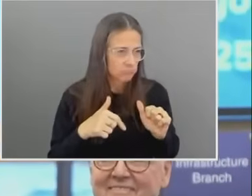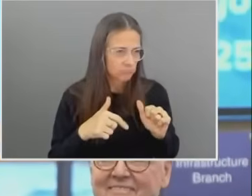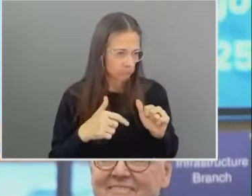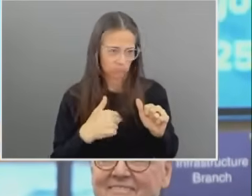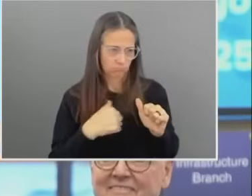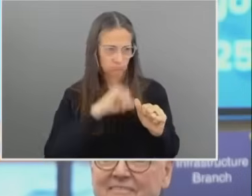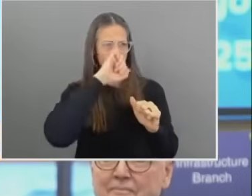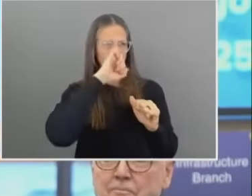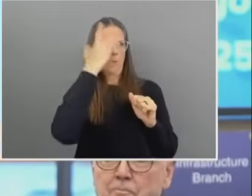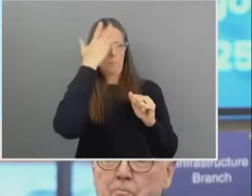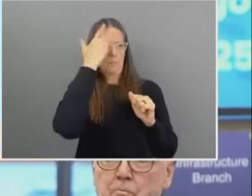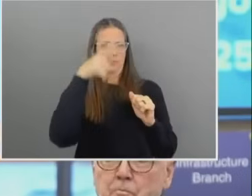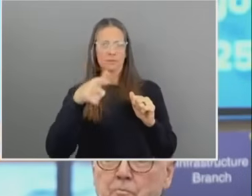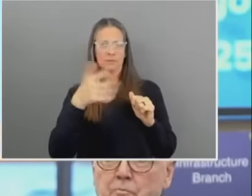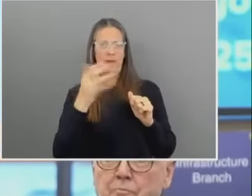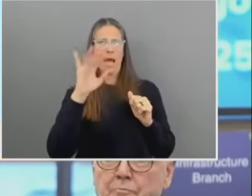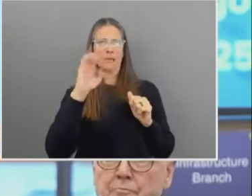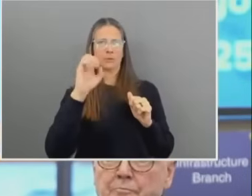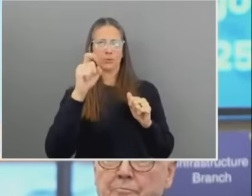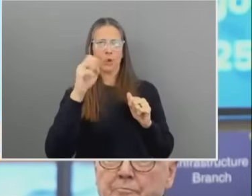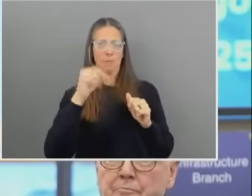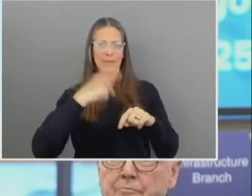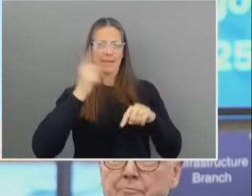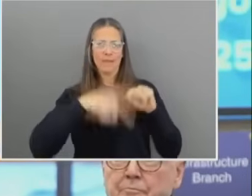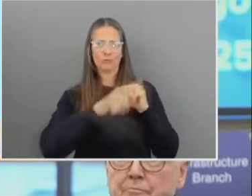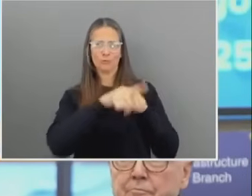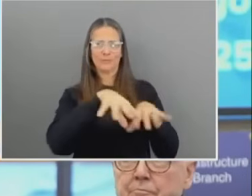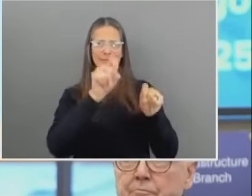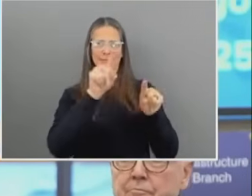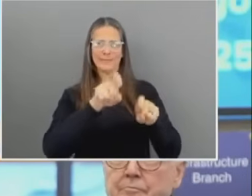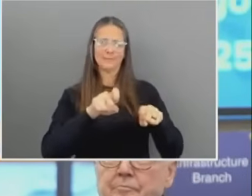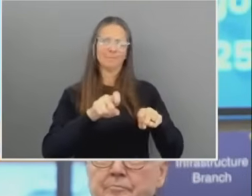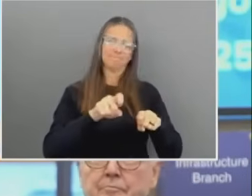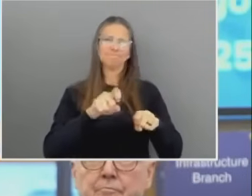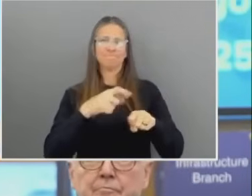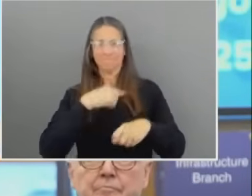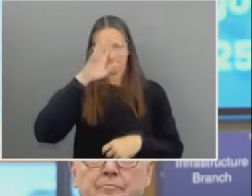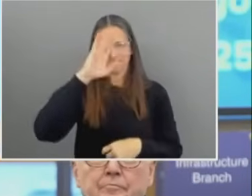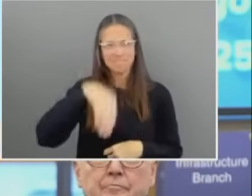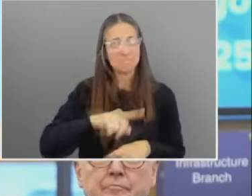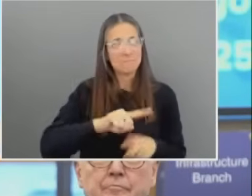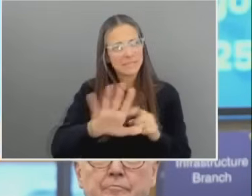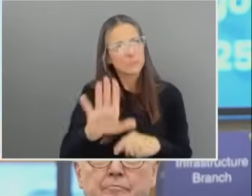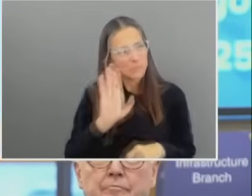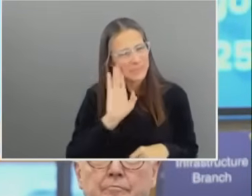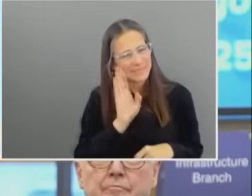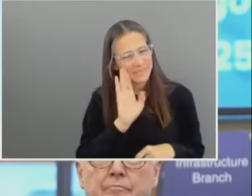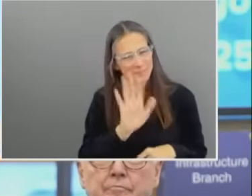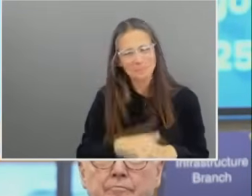AND THAT POSTPONED IT BY A COUPLE OF WEEKS. I THINK I BLAMED MY PARENTS, I’M NOT SURE THAT IT WAS THEIR FAULT.